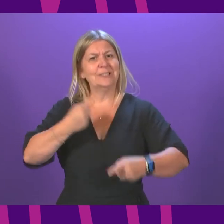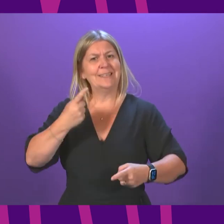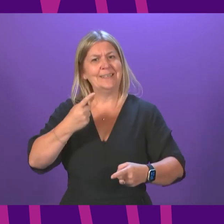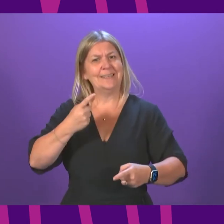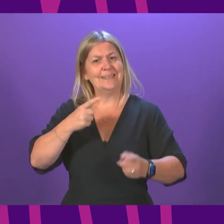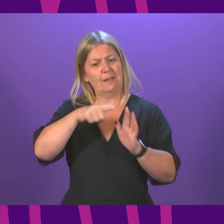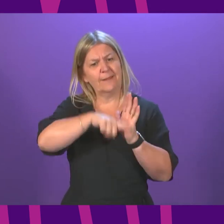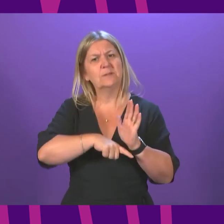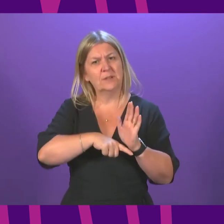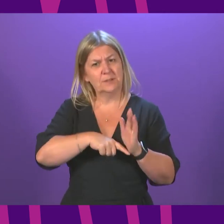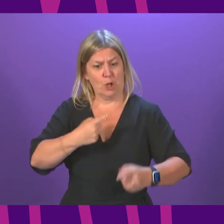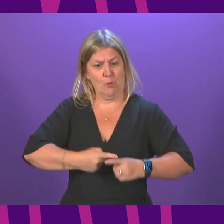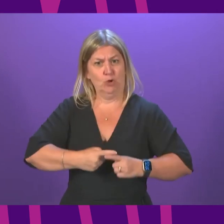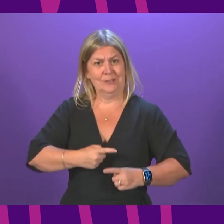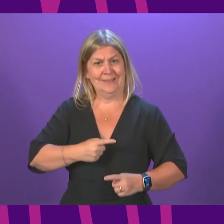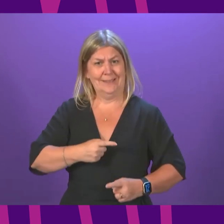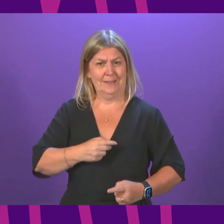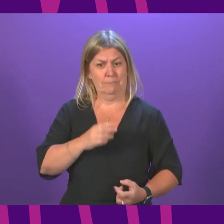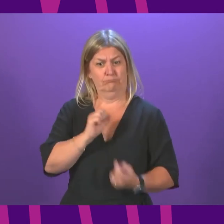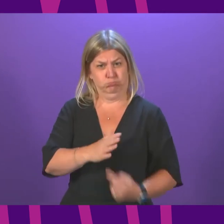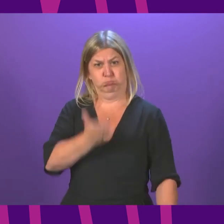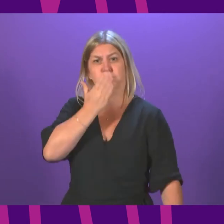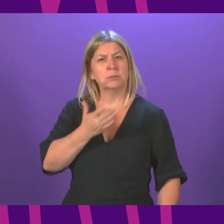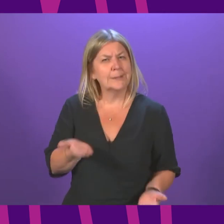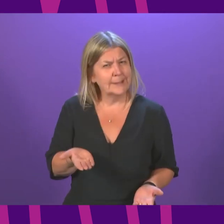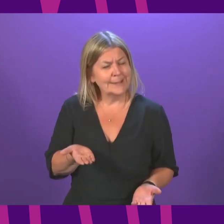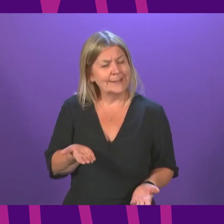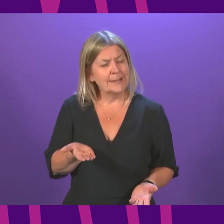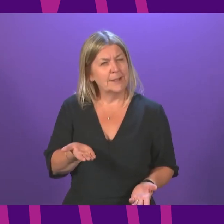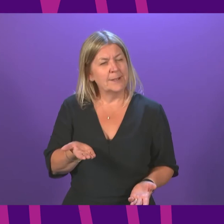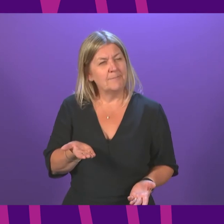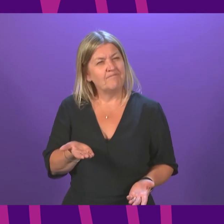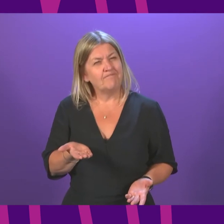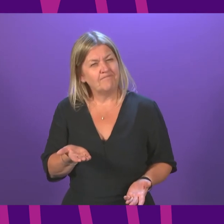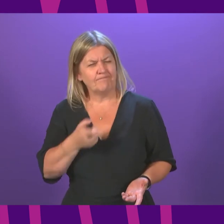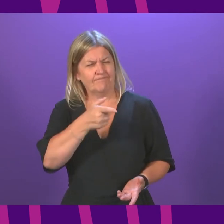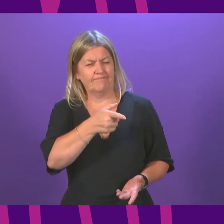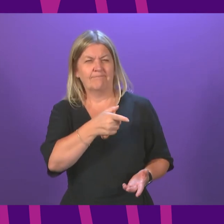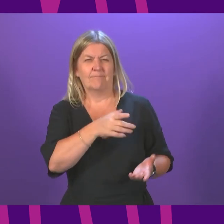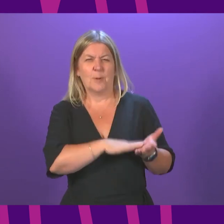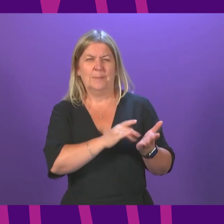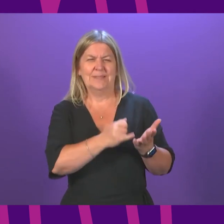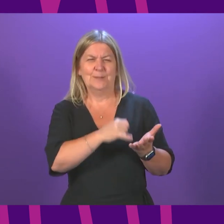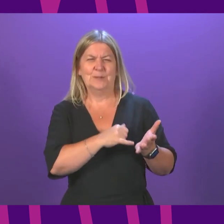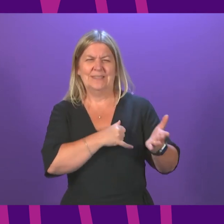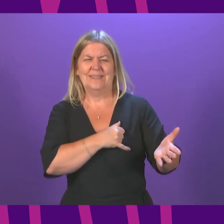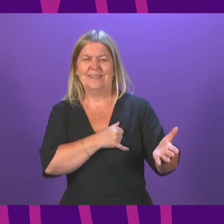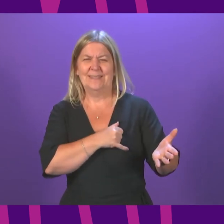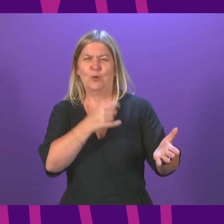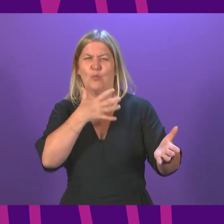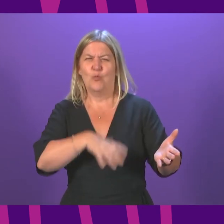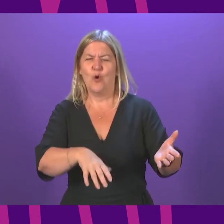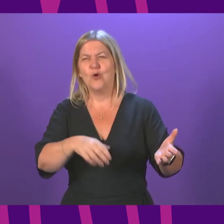that is the way that we are dealing with it. Mr Sweeney seemed to want to introduce a wider